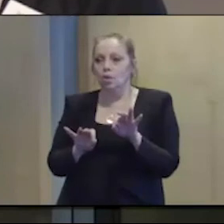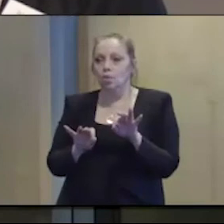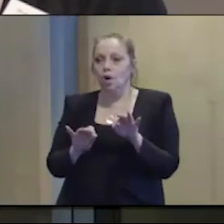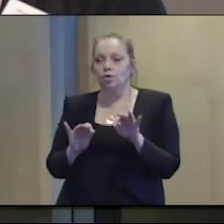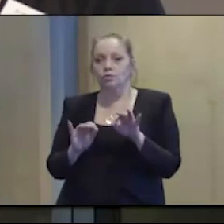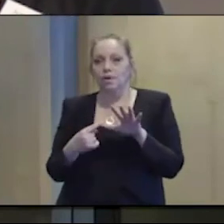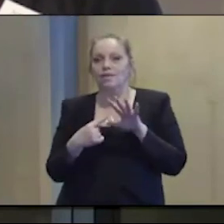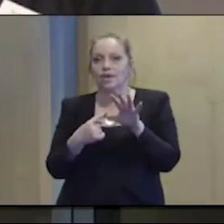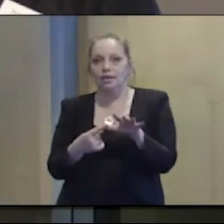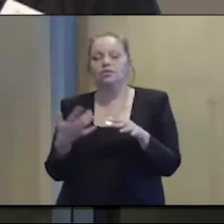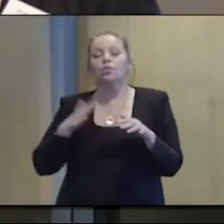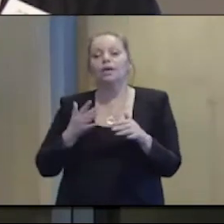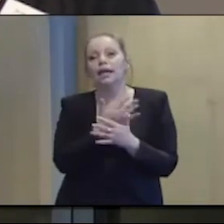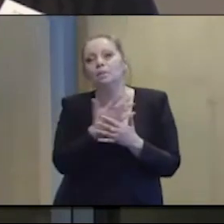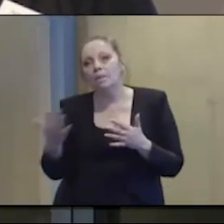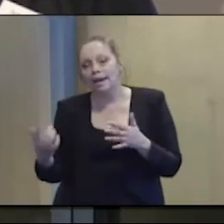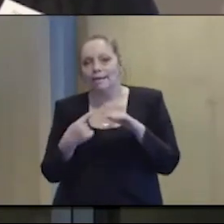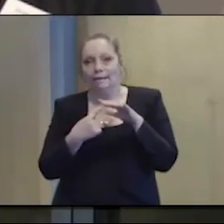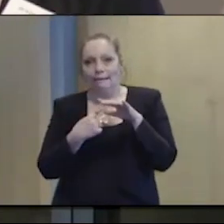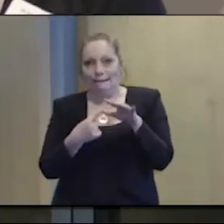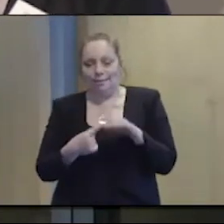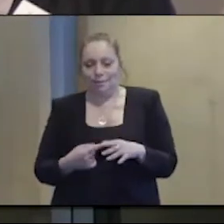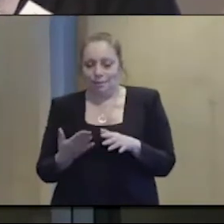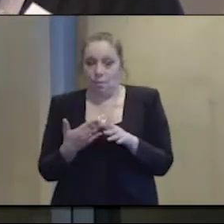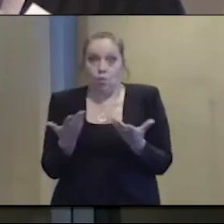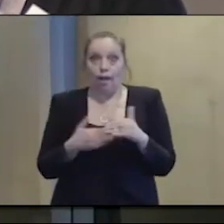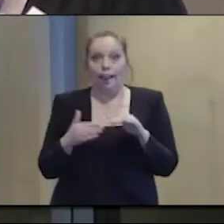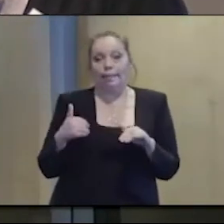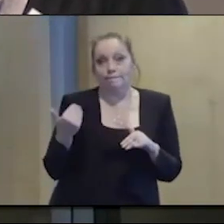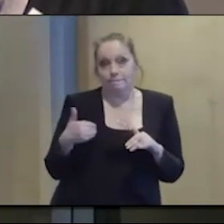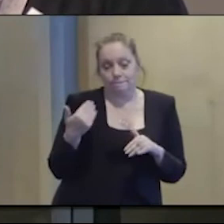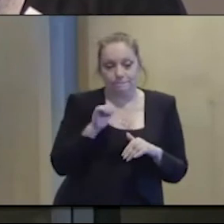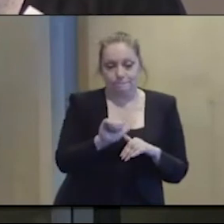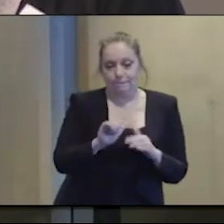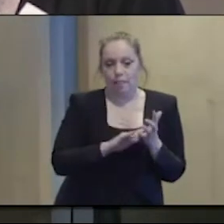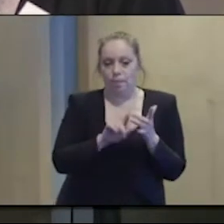will be multiple solutions depending on where you live and what the particular mix might need to be,